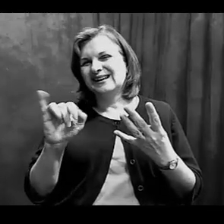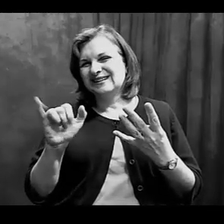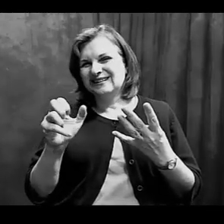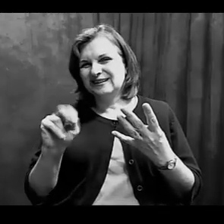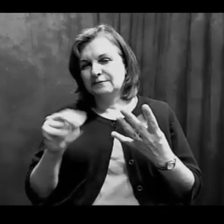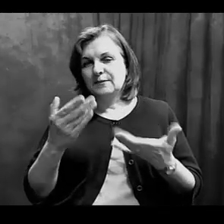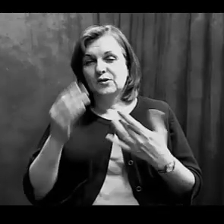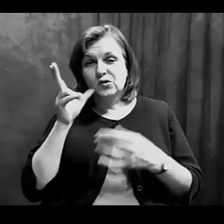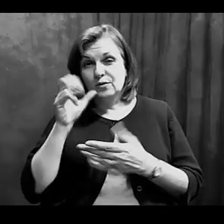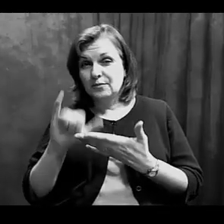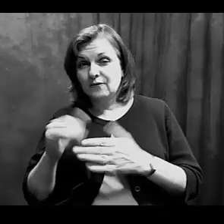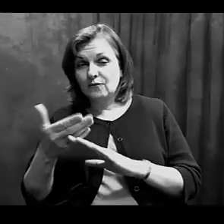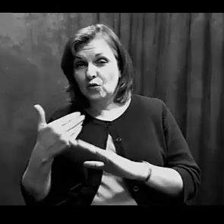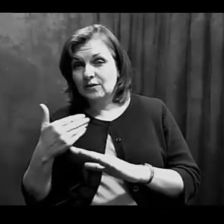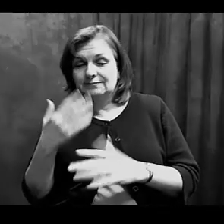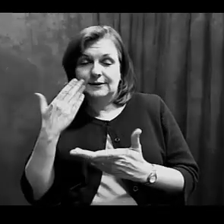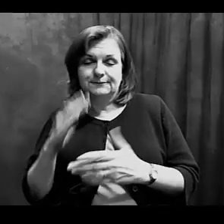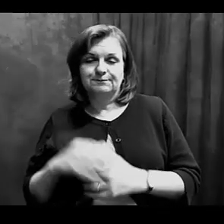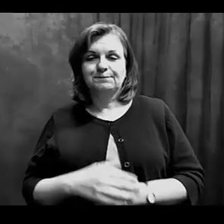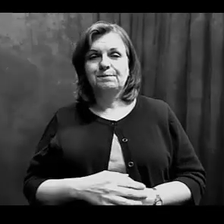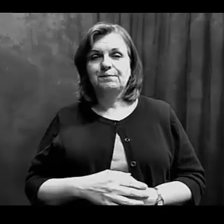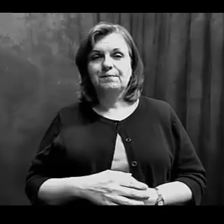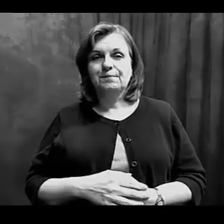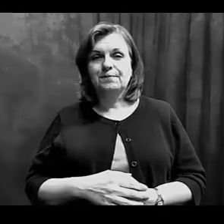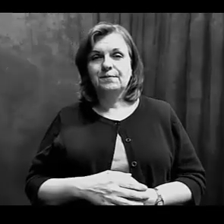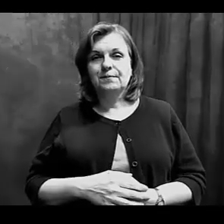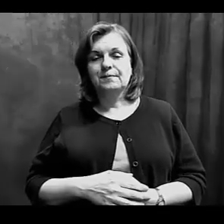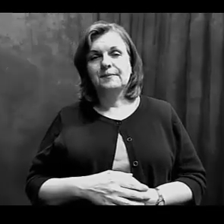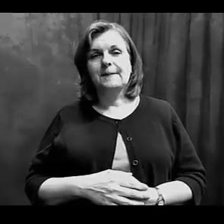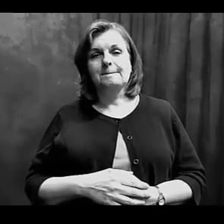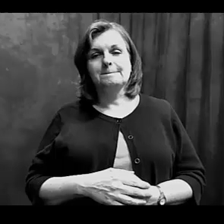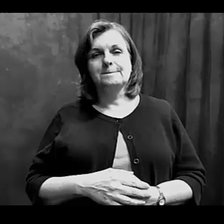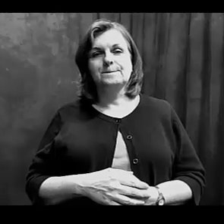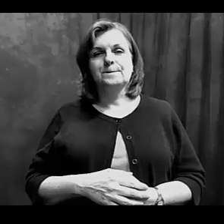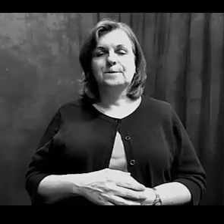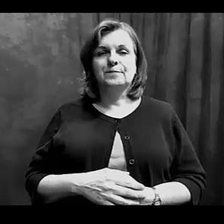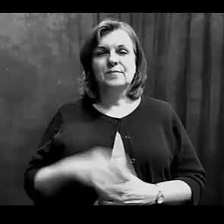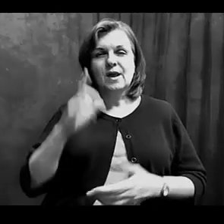and chitin - may or may not have heard of before now you see